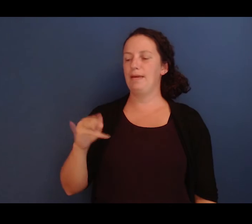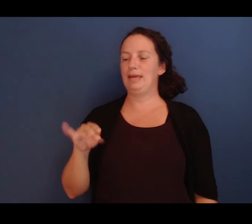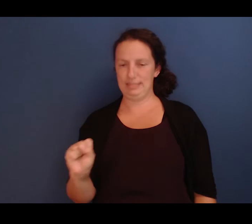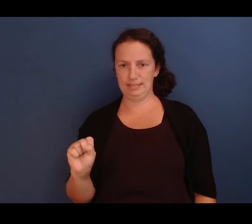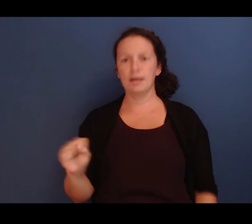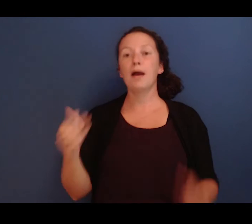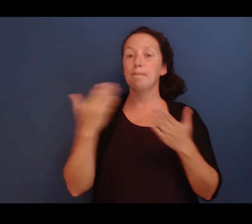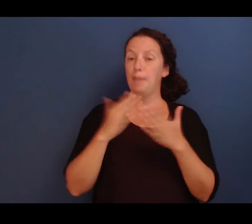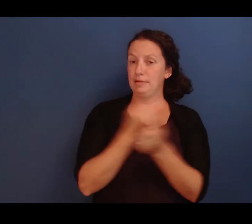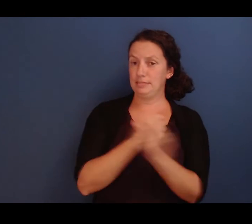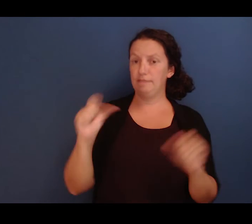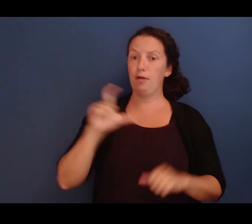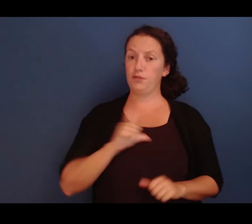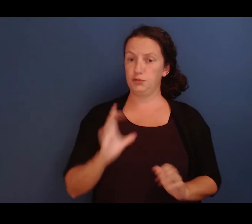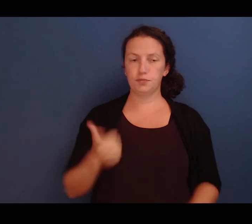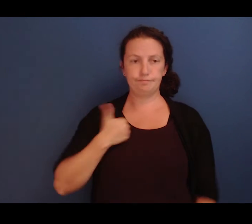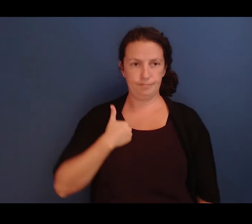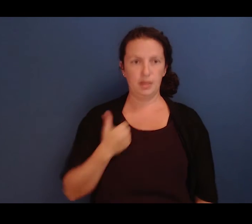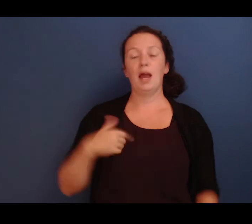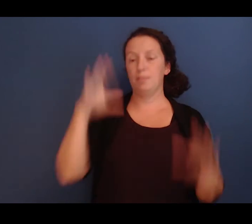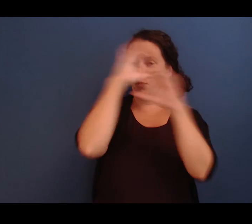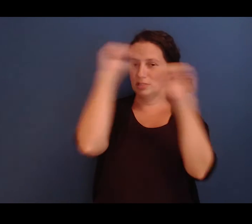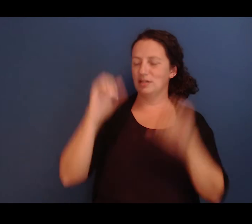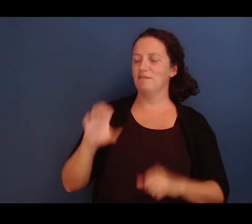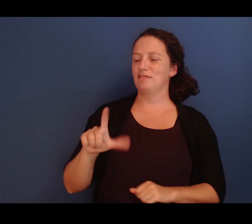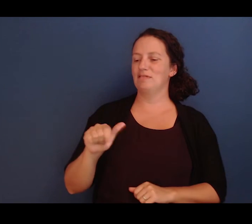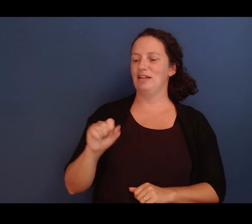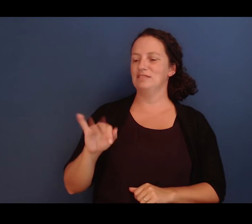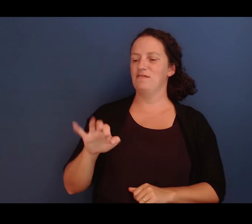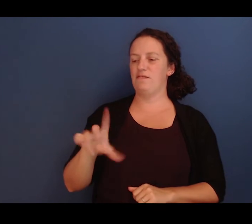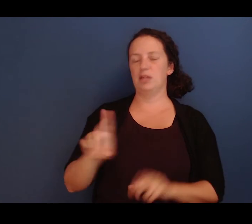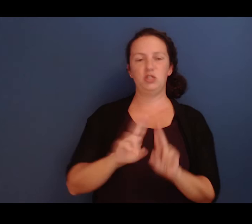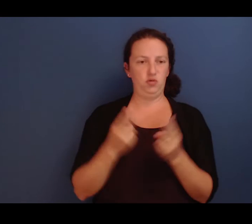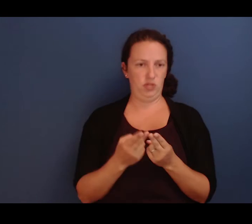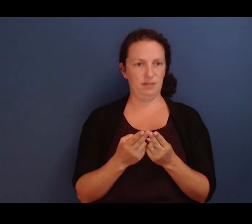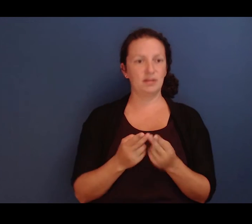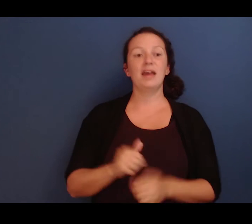Public Safety Officer and I am the President of our Classified Union here at PCC, we're AFT Local